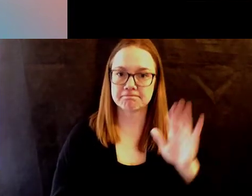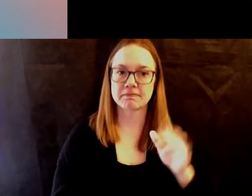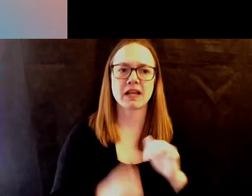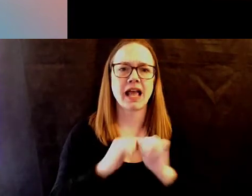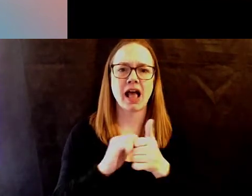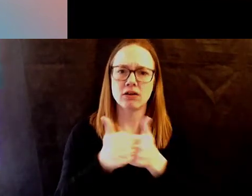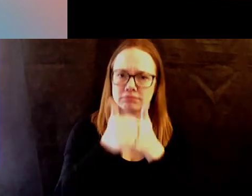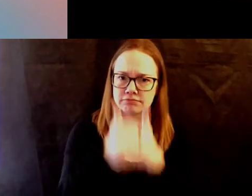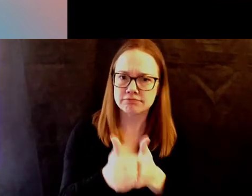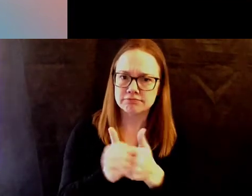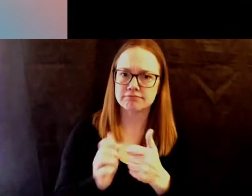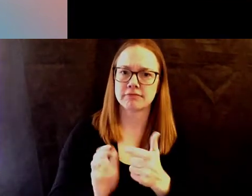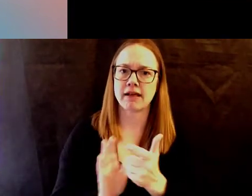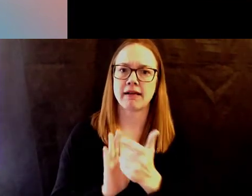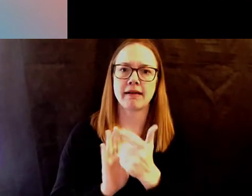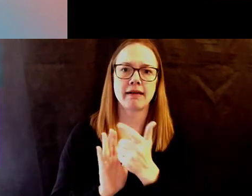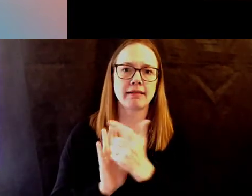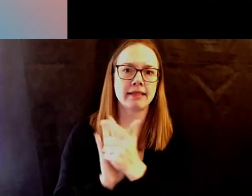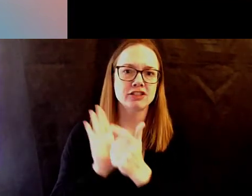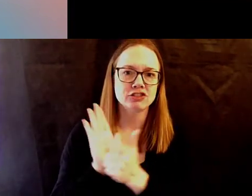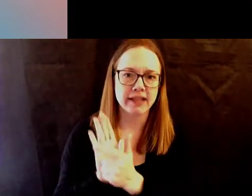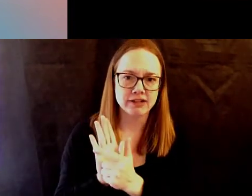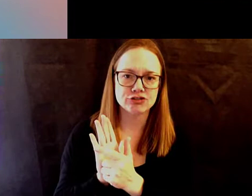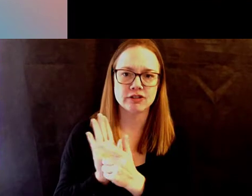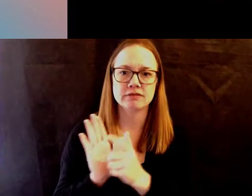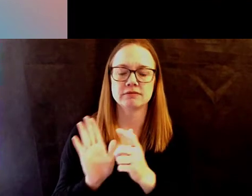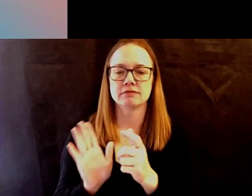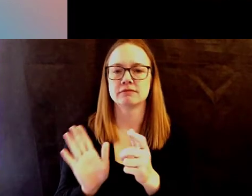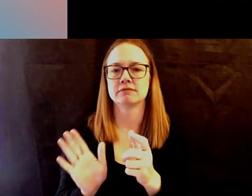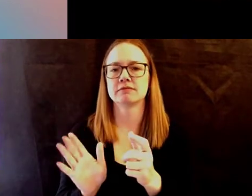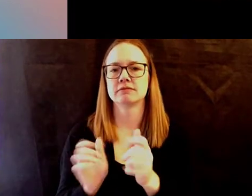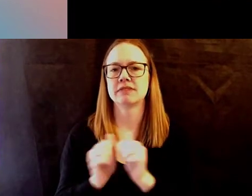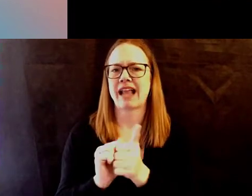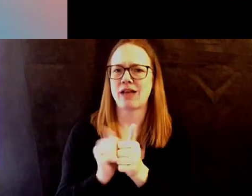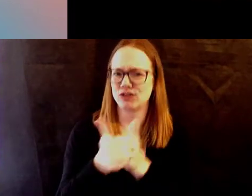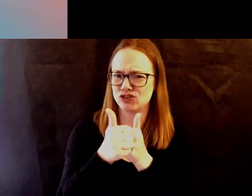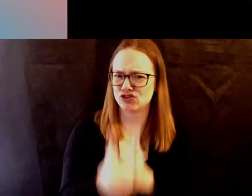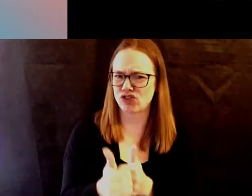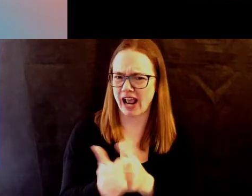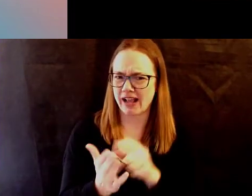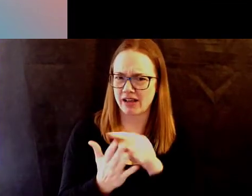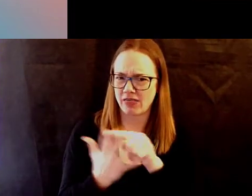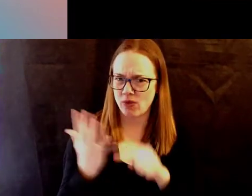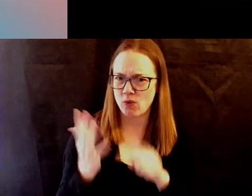give you a little overview of how to track those kinds of things.